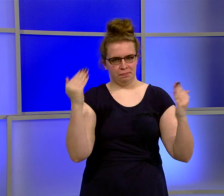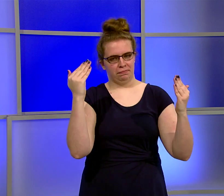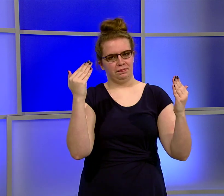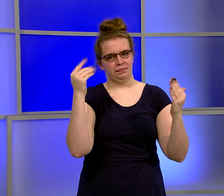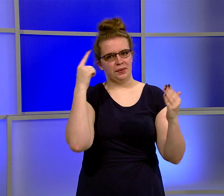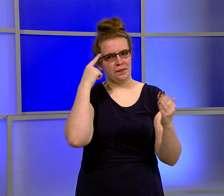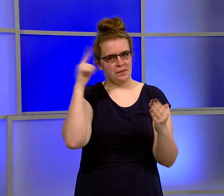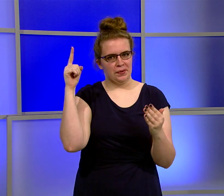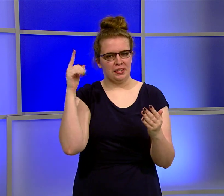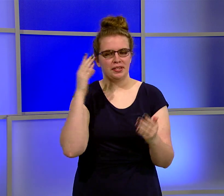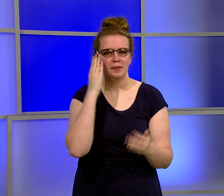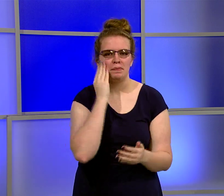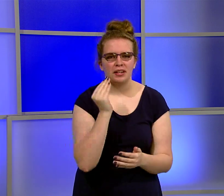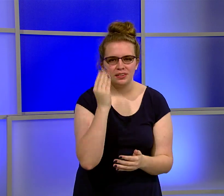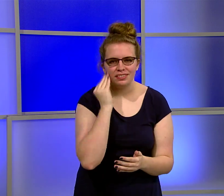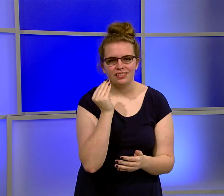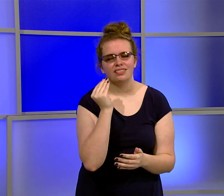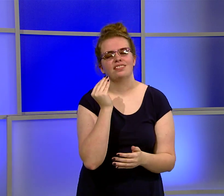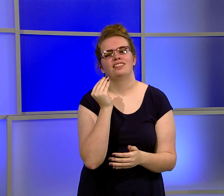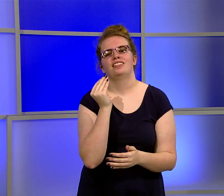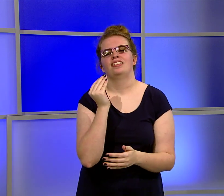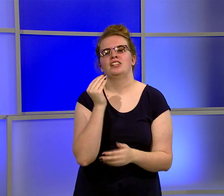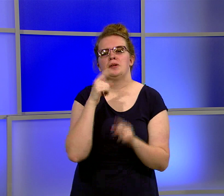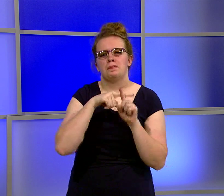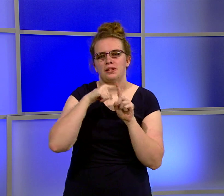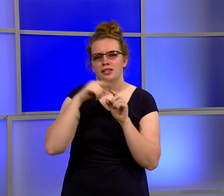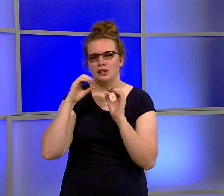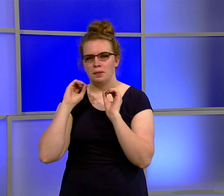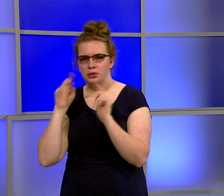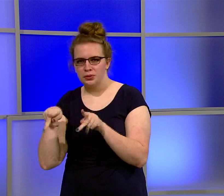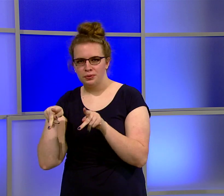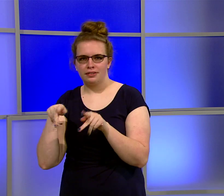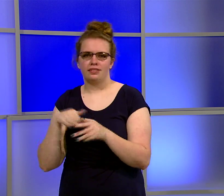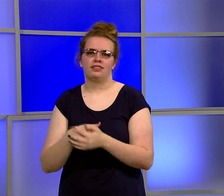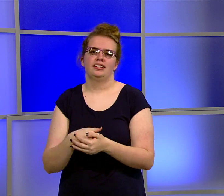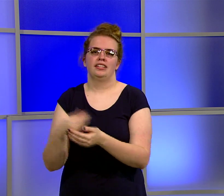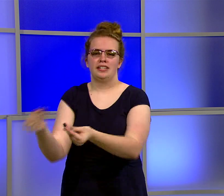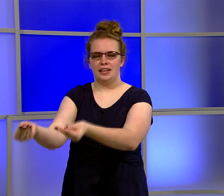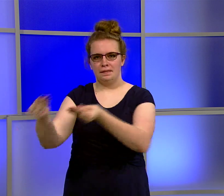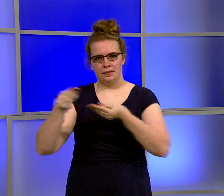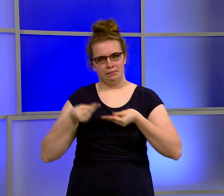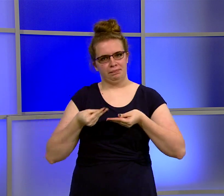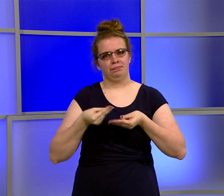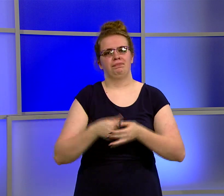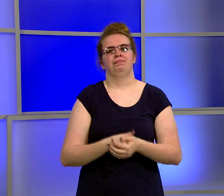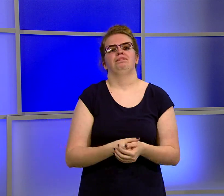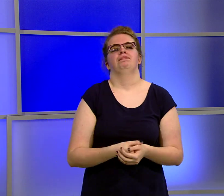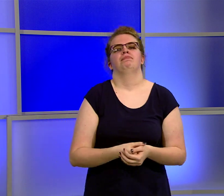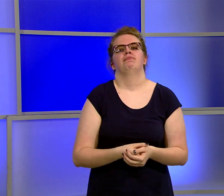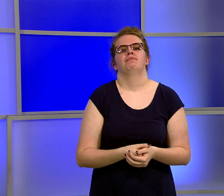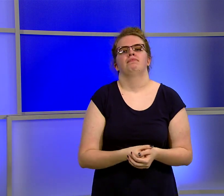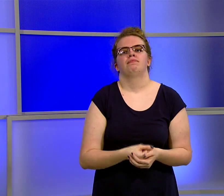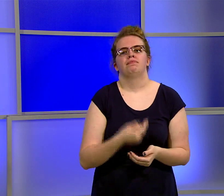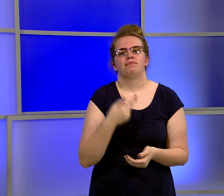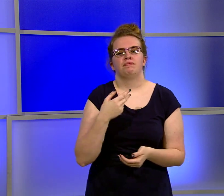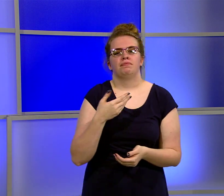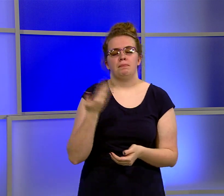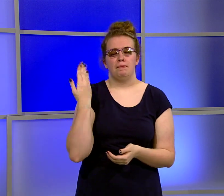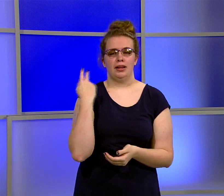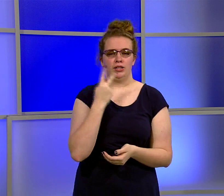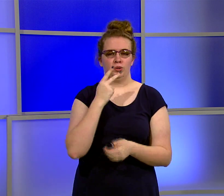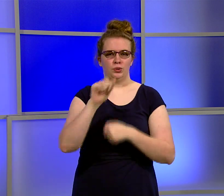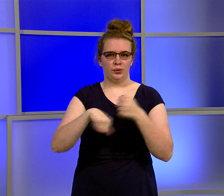however we are grateful for this experience as well as the opportunities we have been given